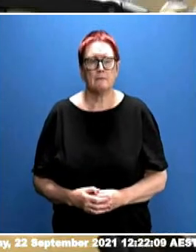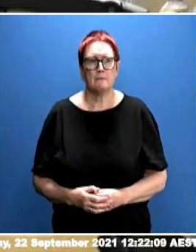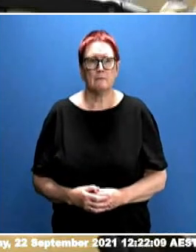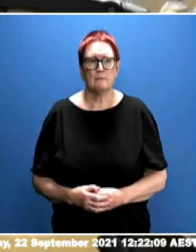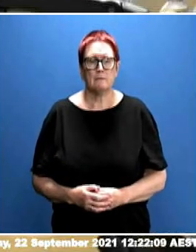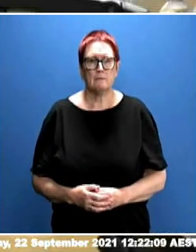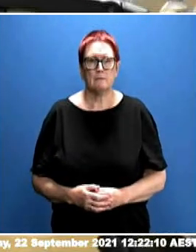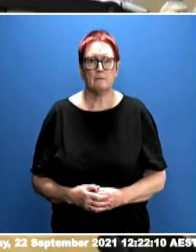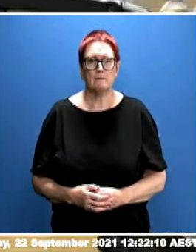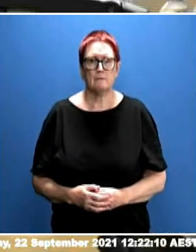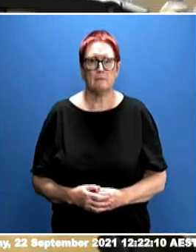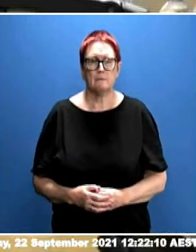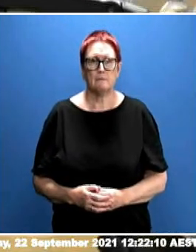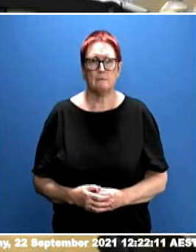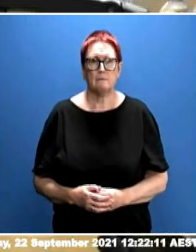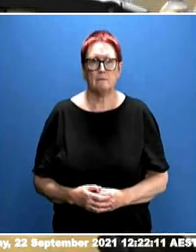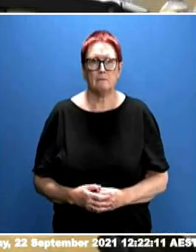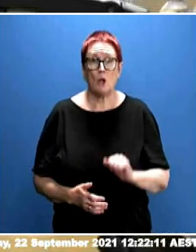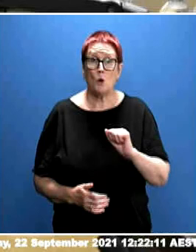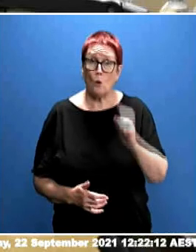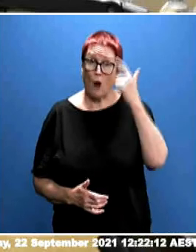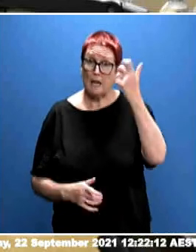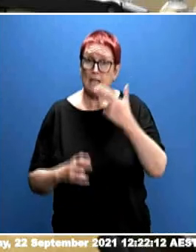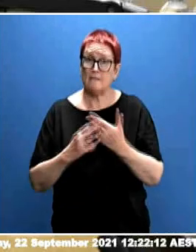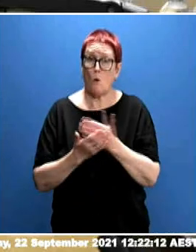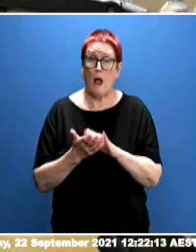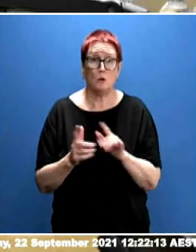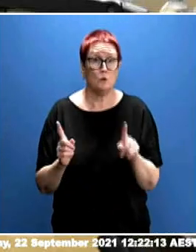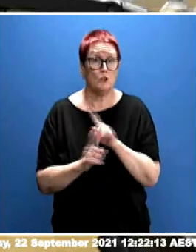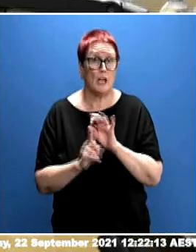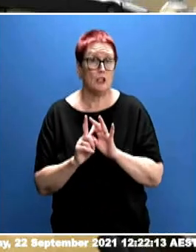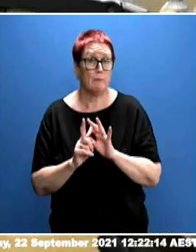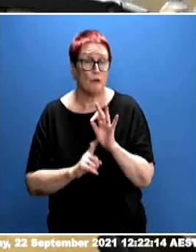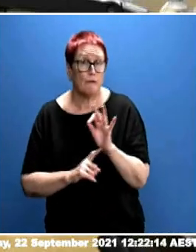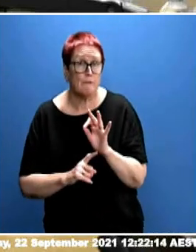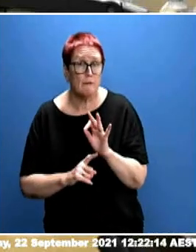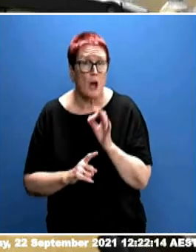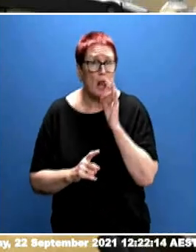change may be recommended, but I just want to go to each of you perhaps